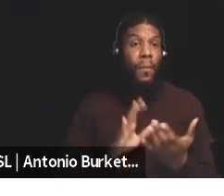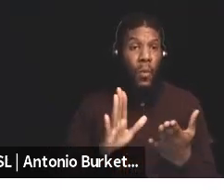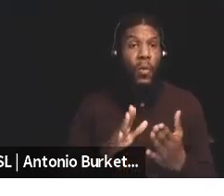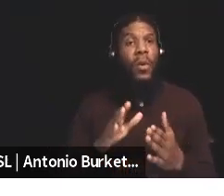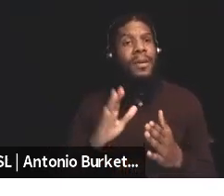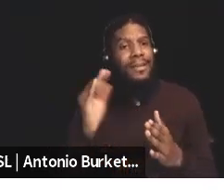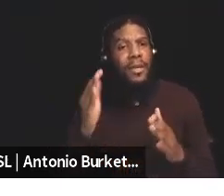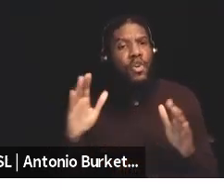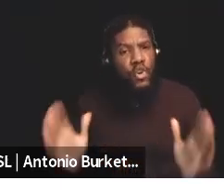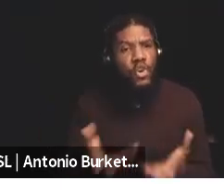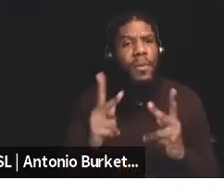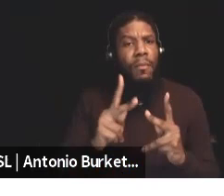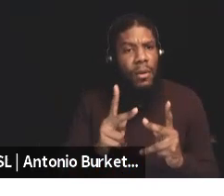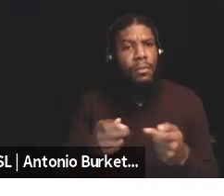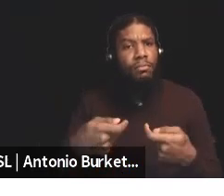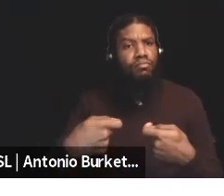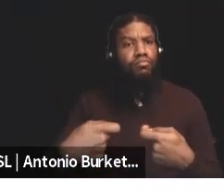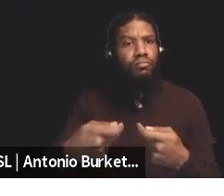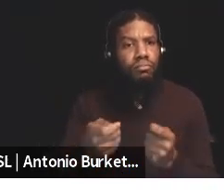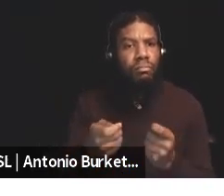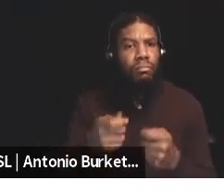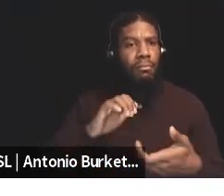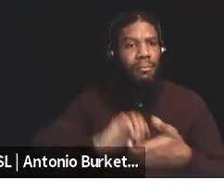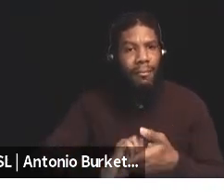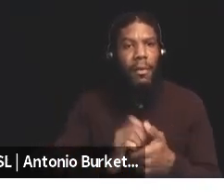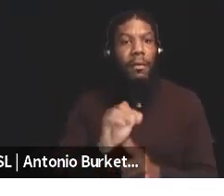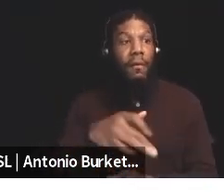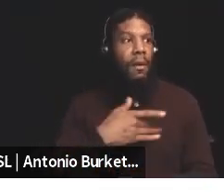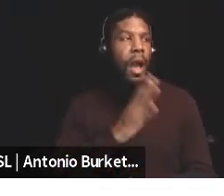But if they're able to say, "Hey I don't have the time to do that collaboration," you can say "Yeah